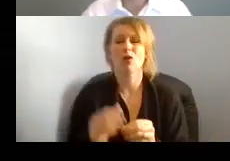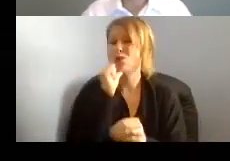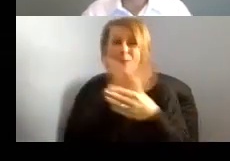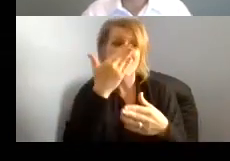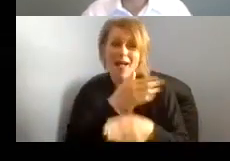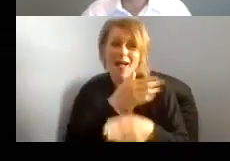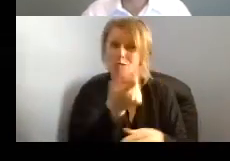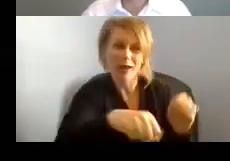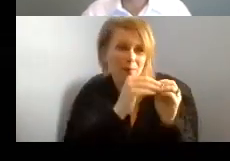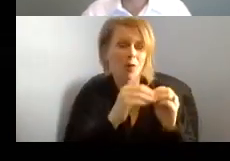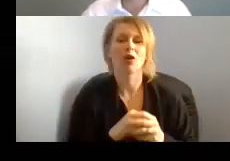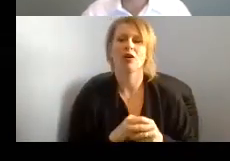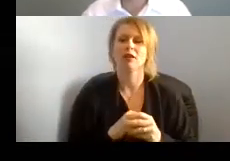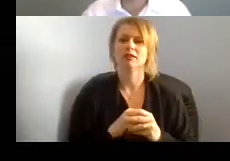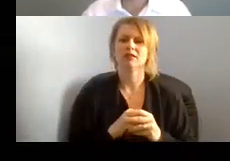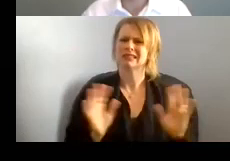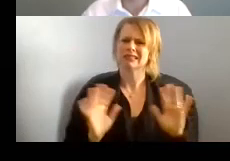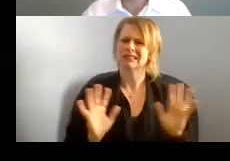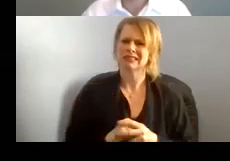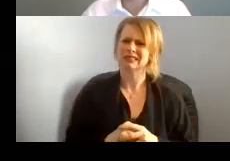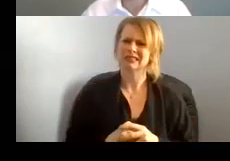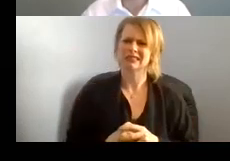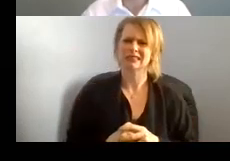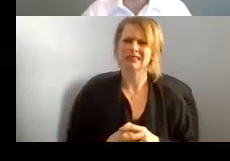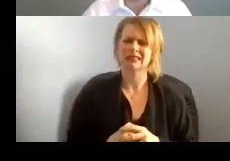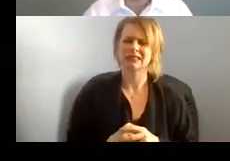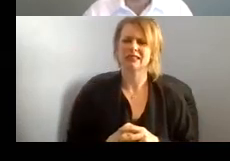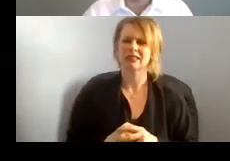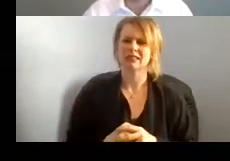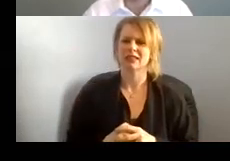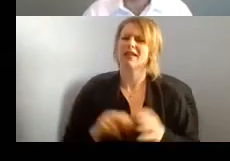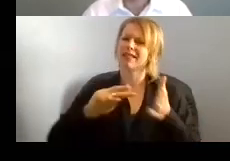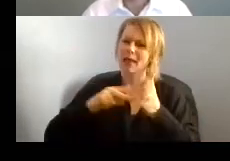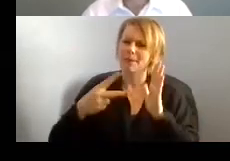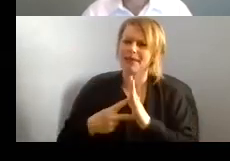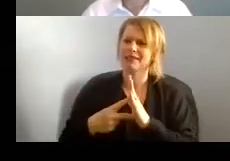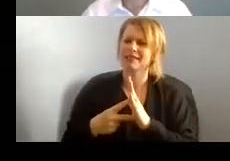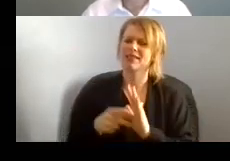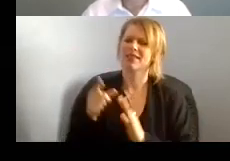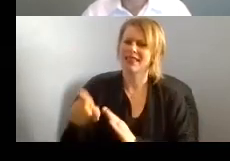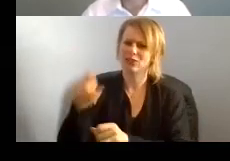to encourage the griever to stop showing their distress because it’s uncomfortable to watch. But although it may be uncomfortable